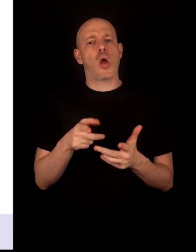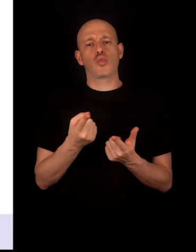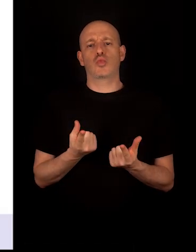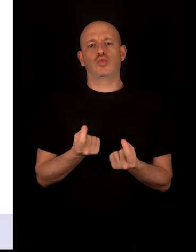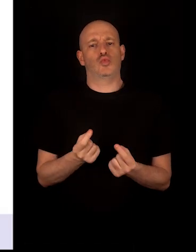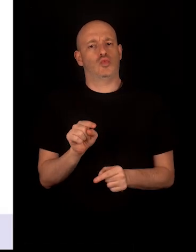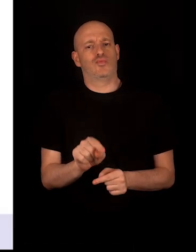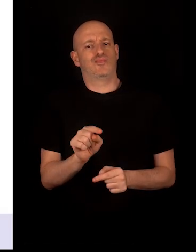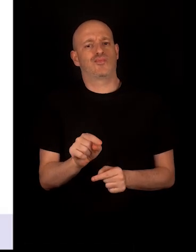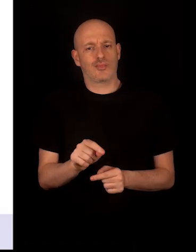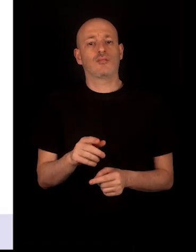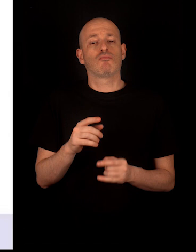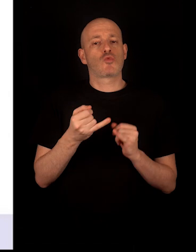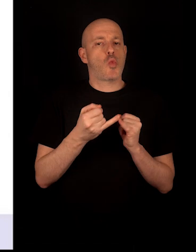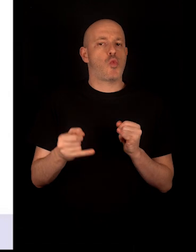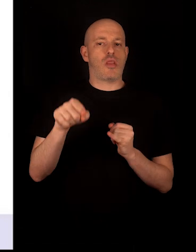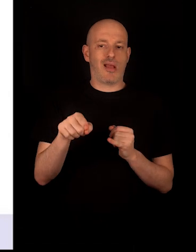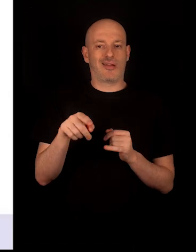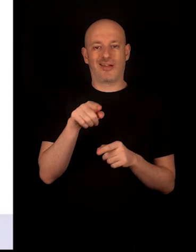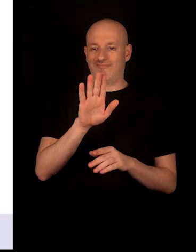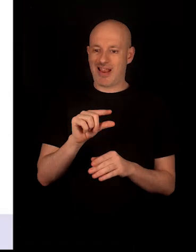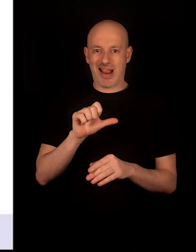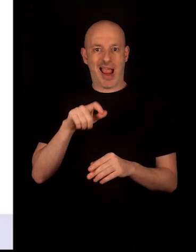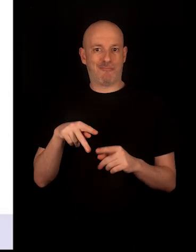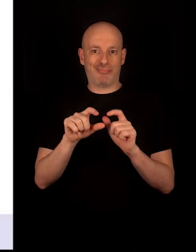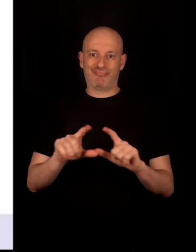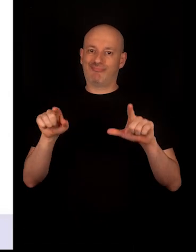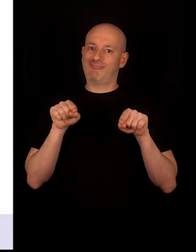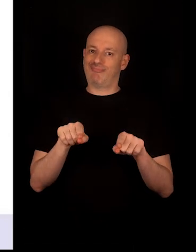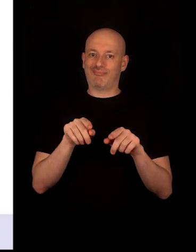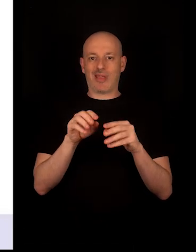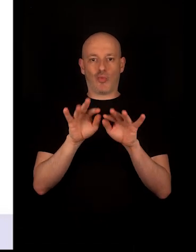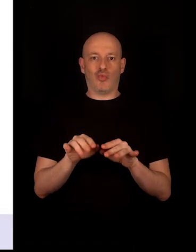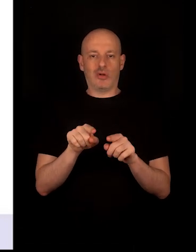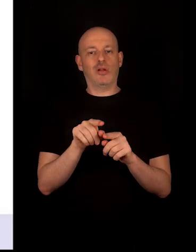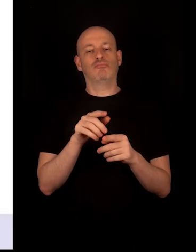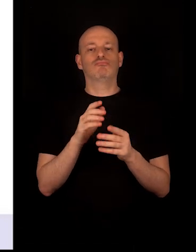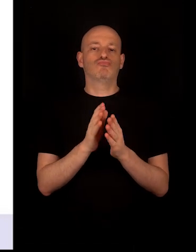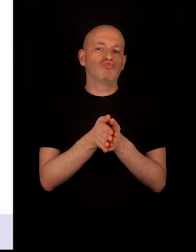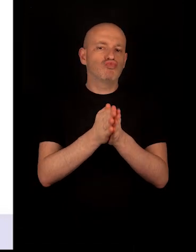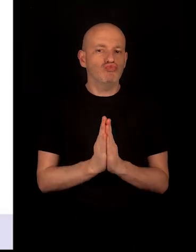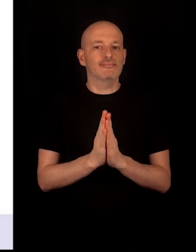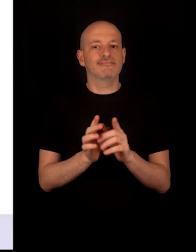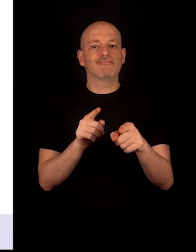And how do you do that? Online, on the grantees account on GAP we ask you to please